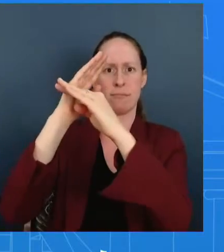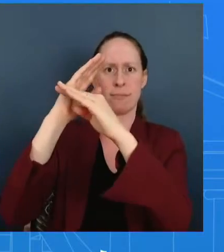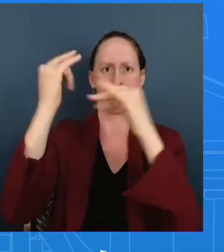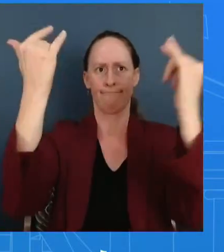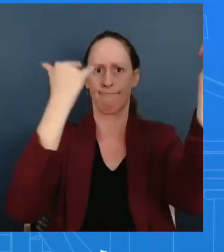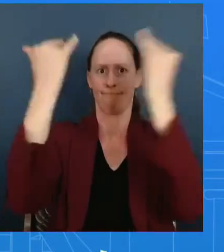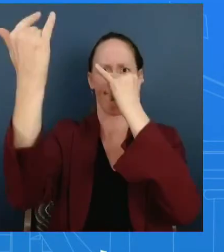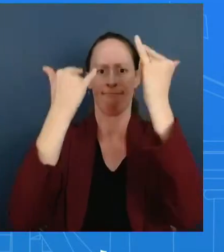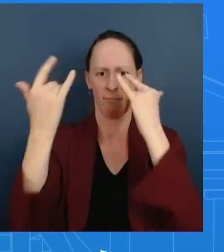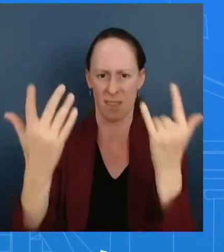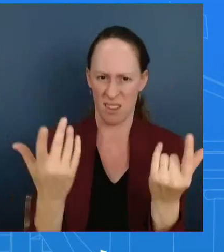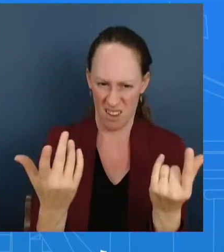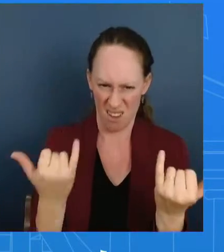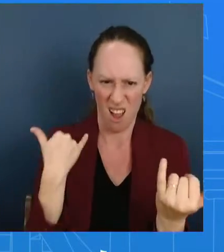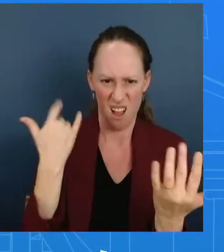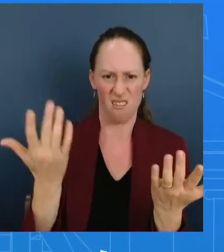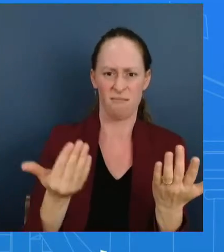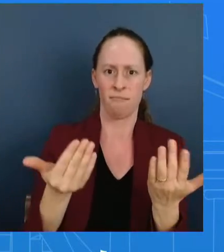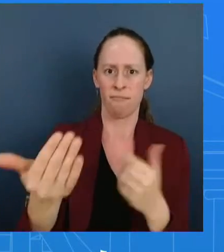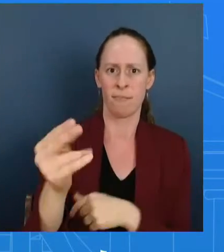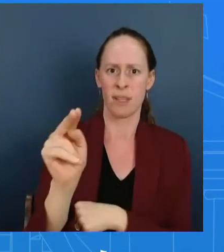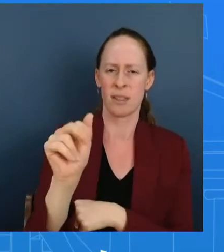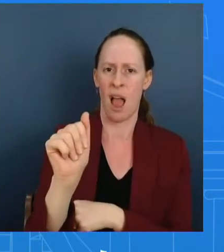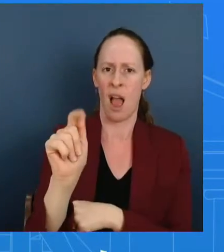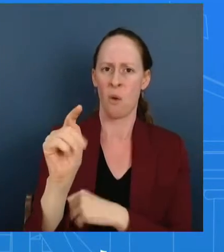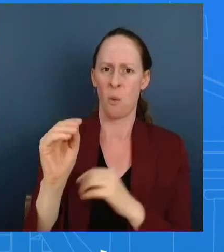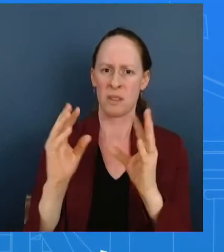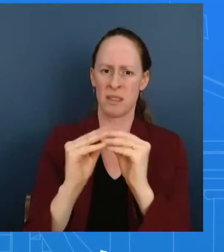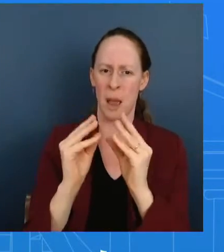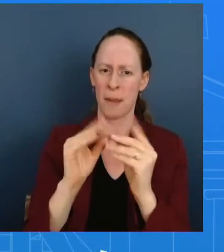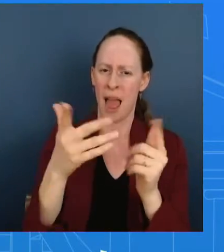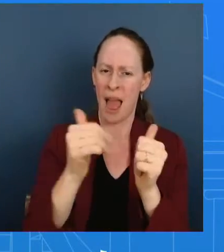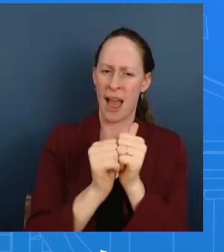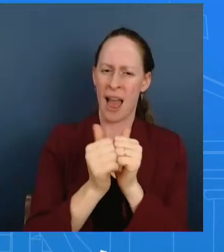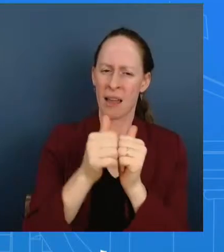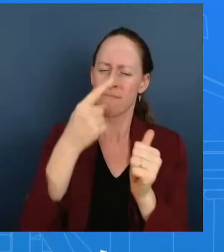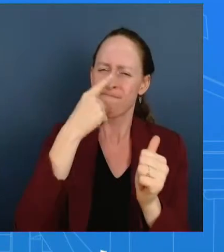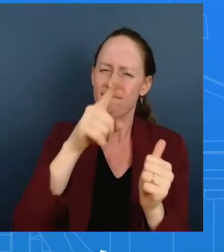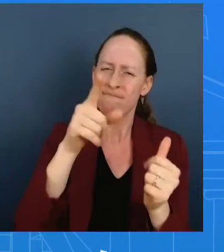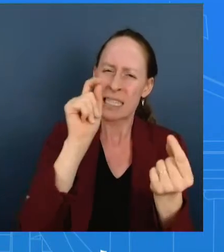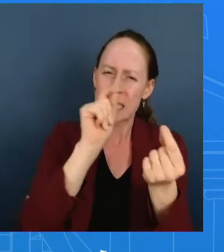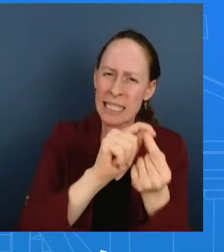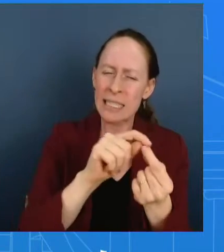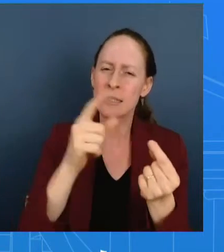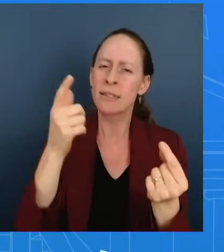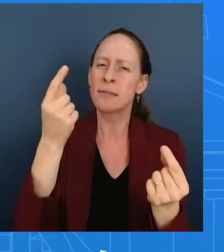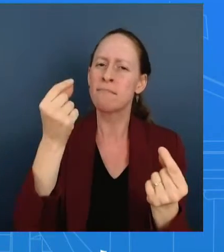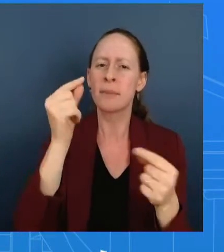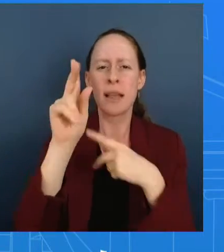in terms of any additional commitments in -- in addition to the -- the funding packages that come?